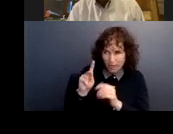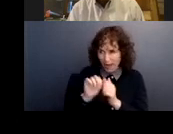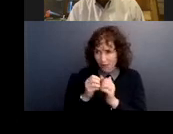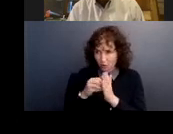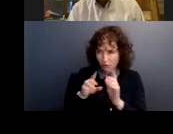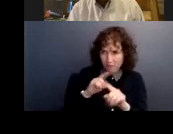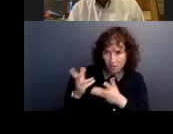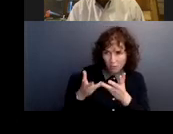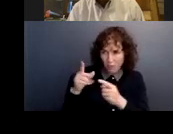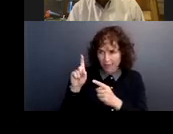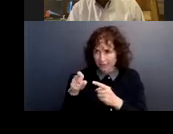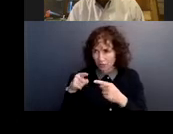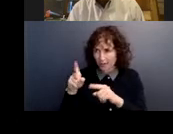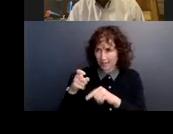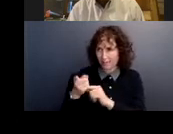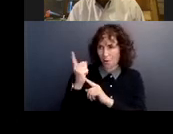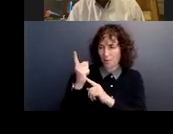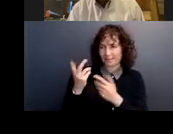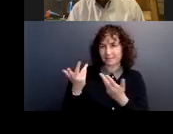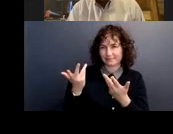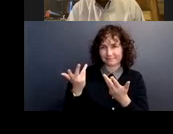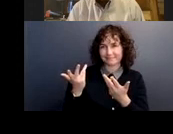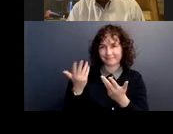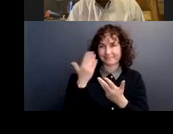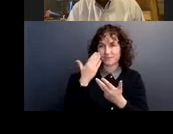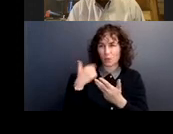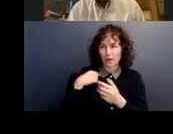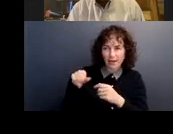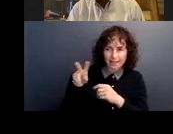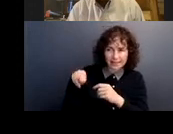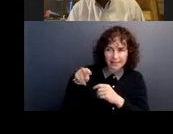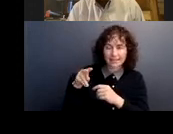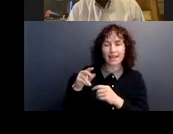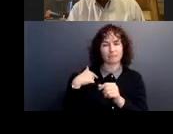What do they need in this moment? You know, what am I seeing? And so I'm constantly thinking of,